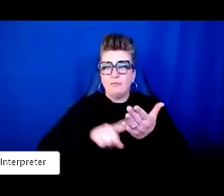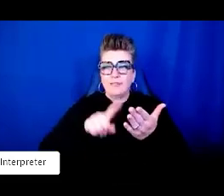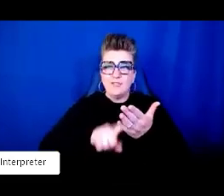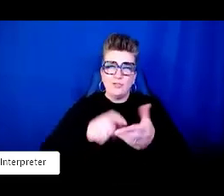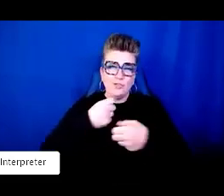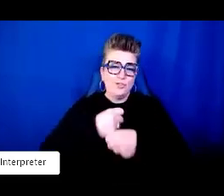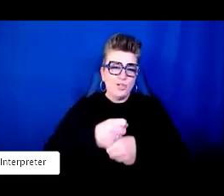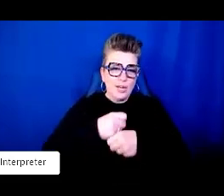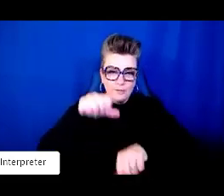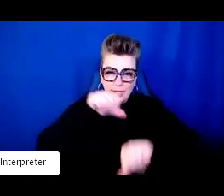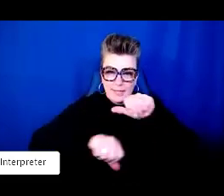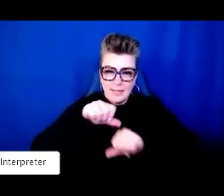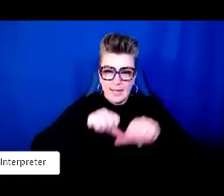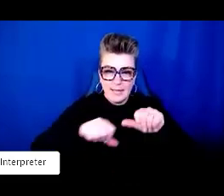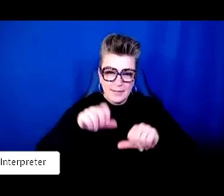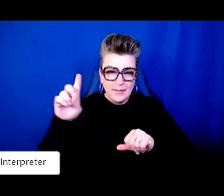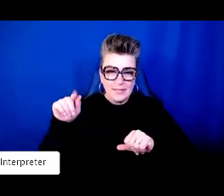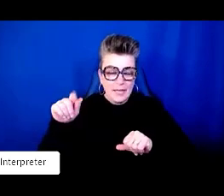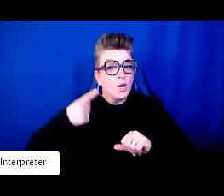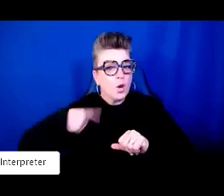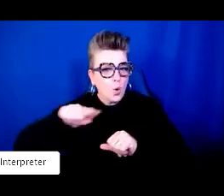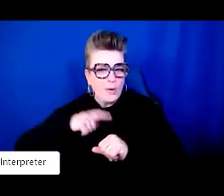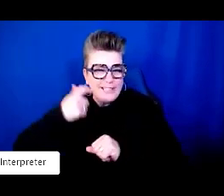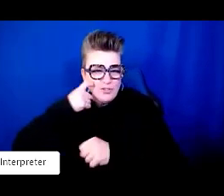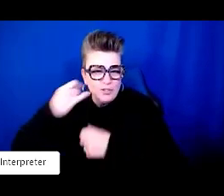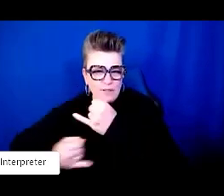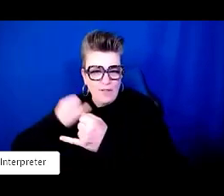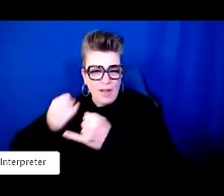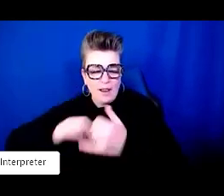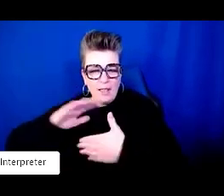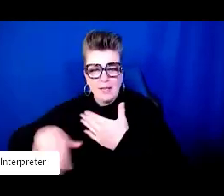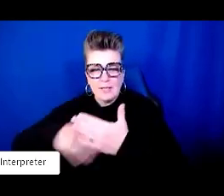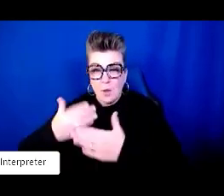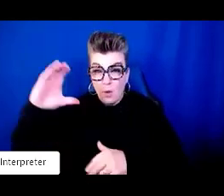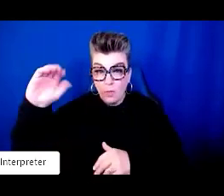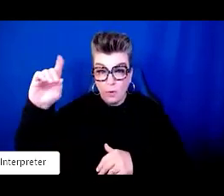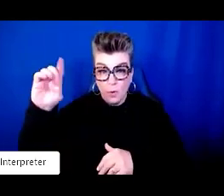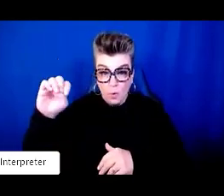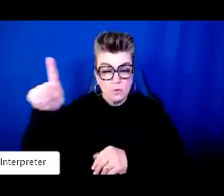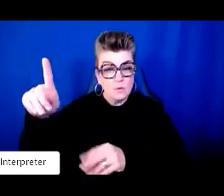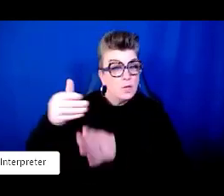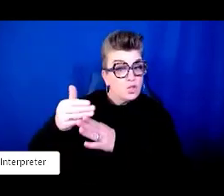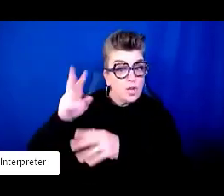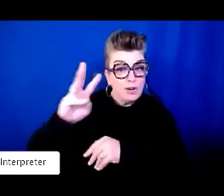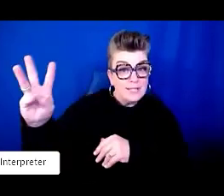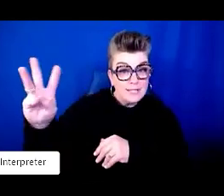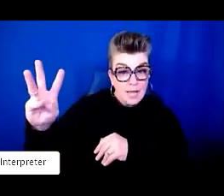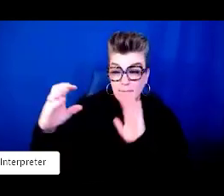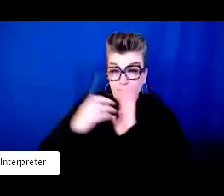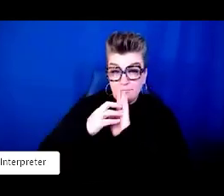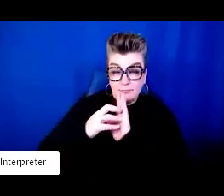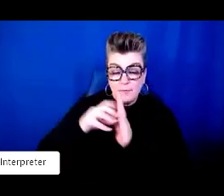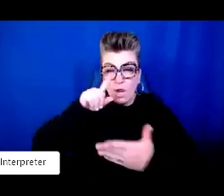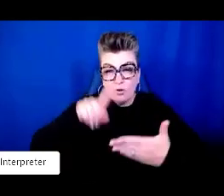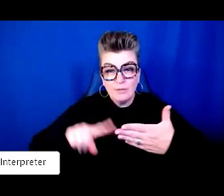that will be subject to the DMS policy and posted this on the sharing site in the section about research covered under the data management